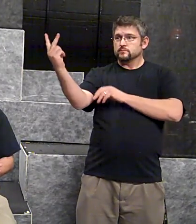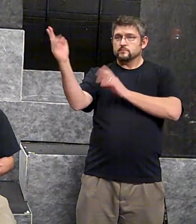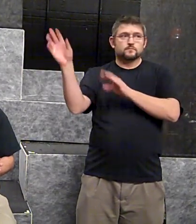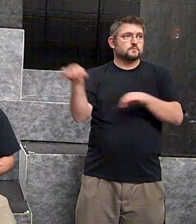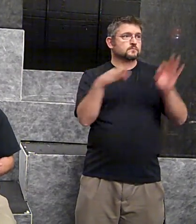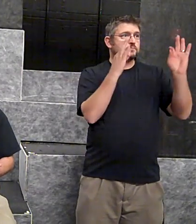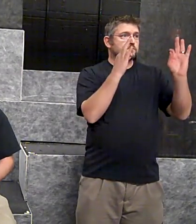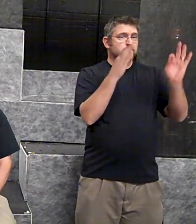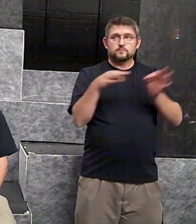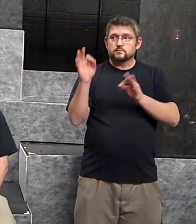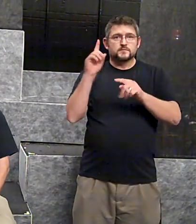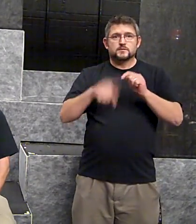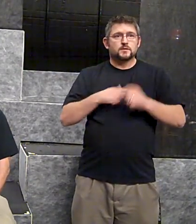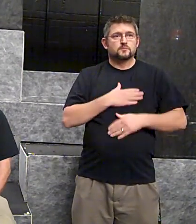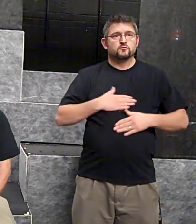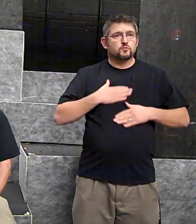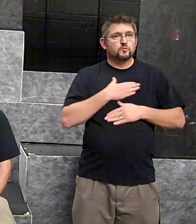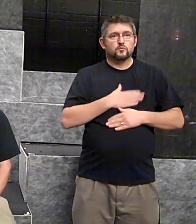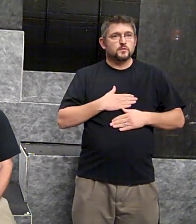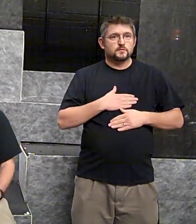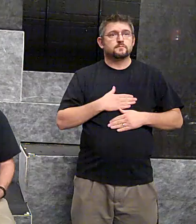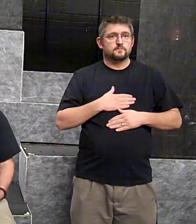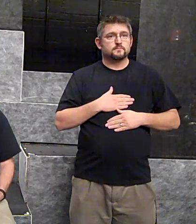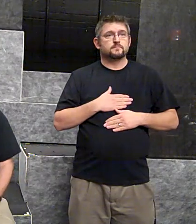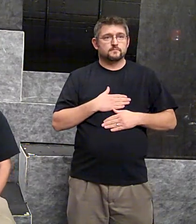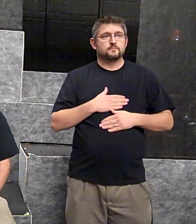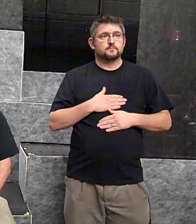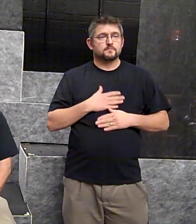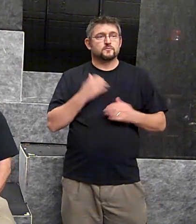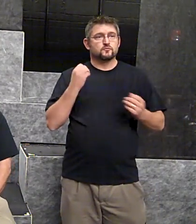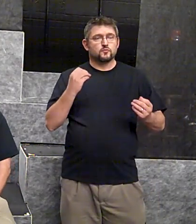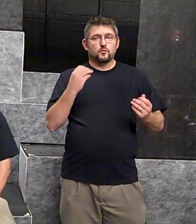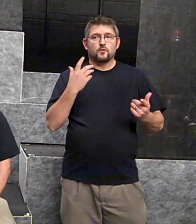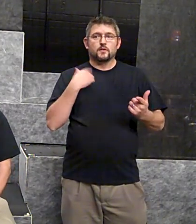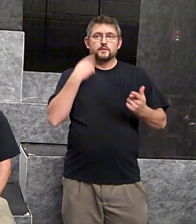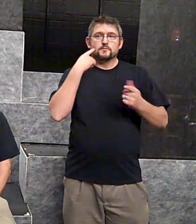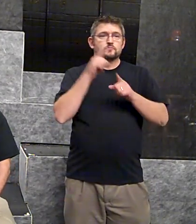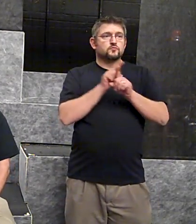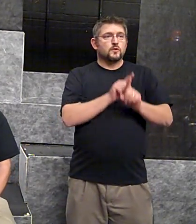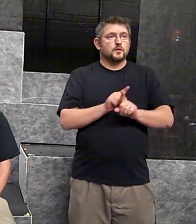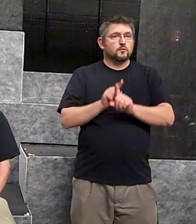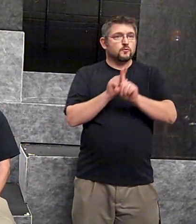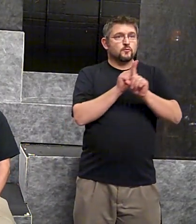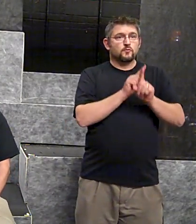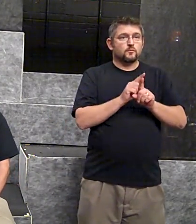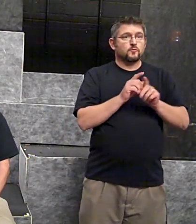I had never heard of shadow interpreting and one of the interpreters who does our shows